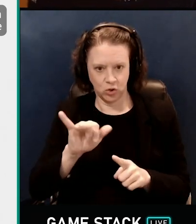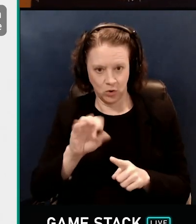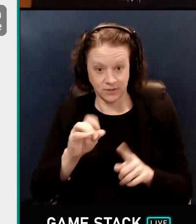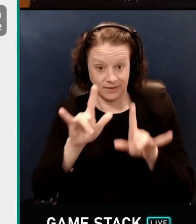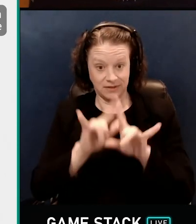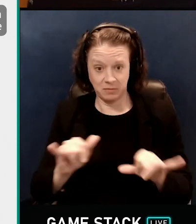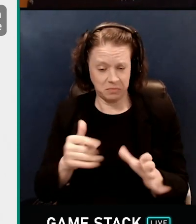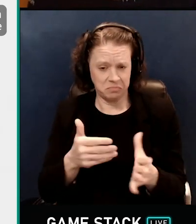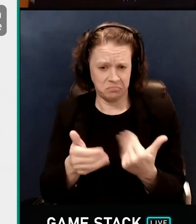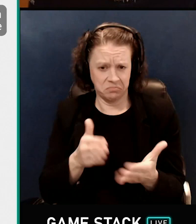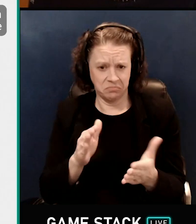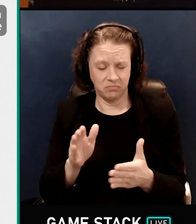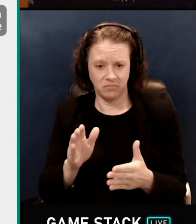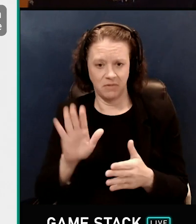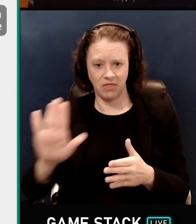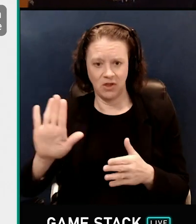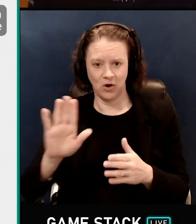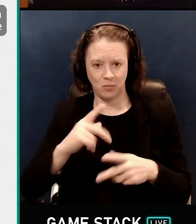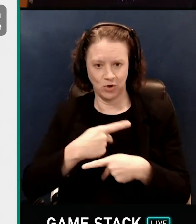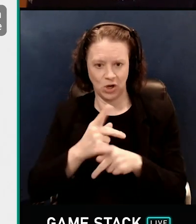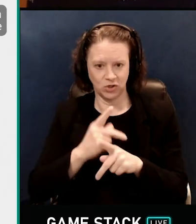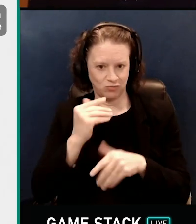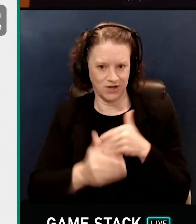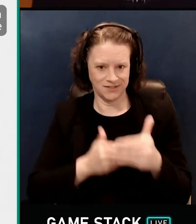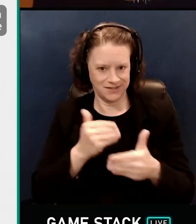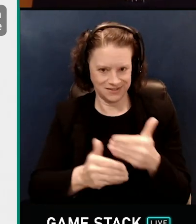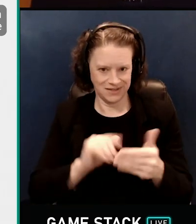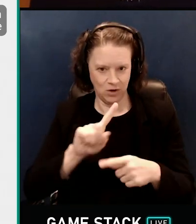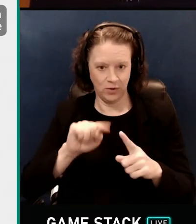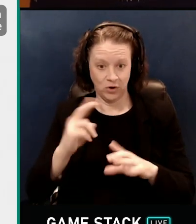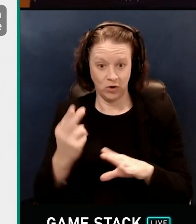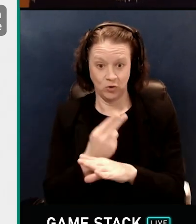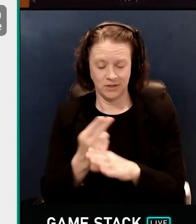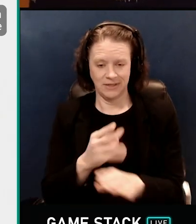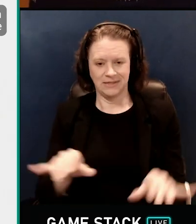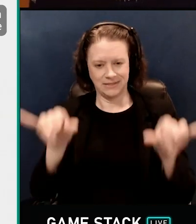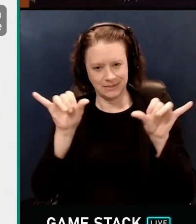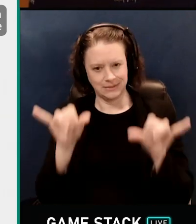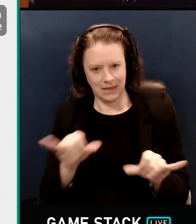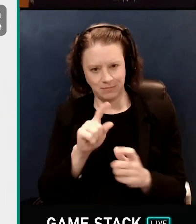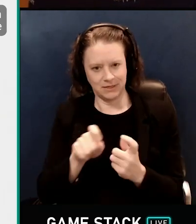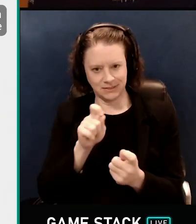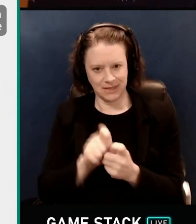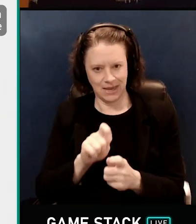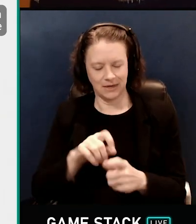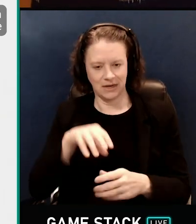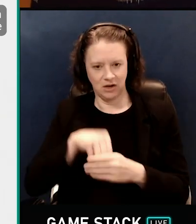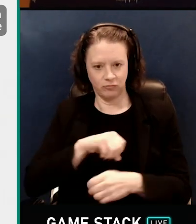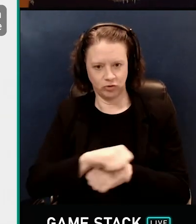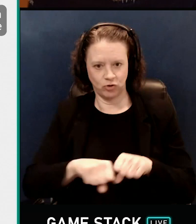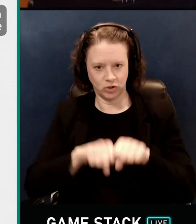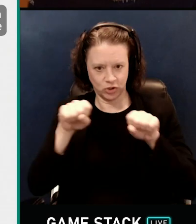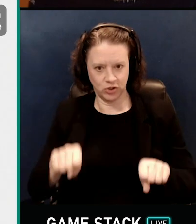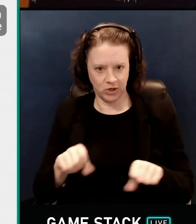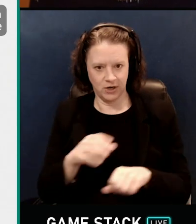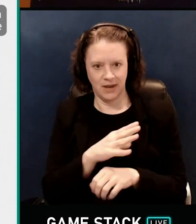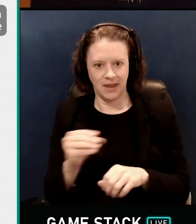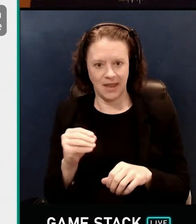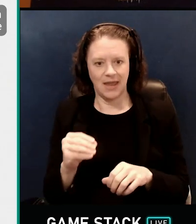where they are in their production stages when they're using the same exact infrastructure and the only thing that's different